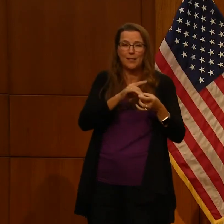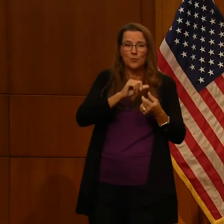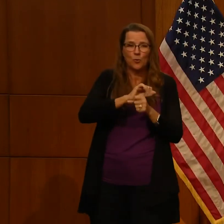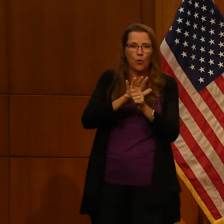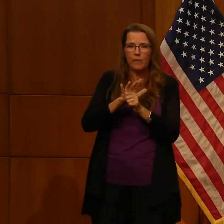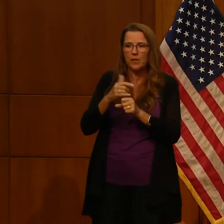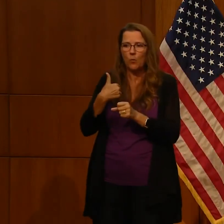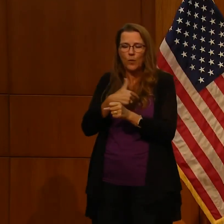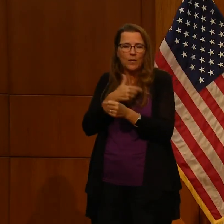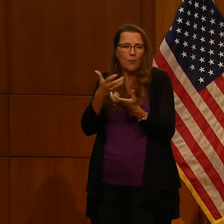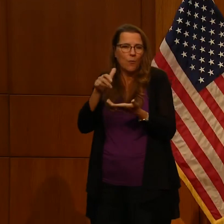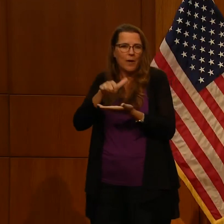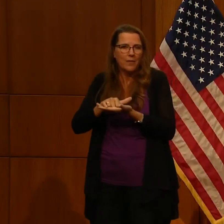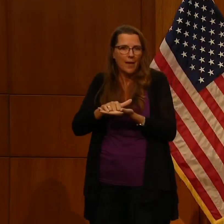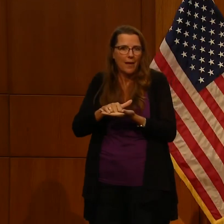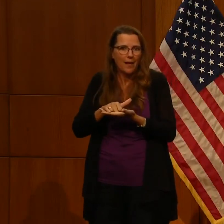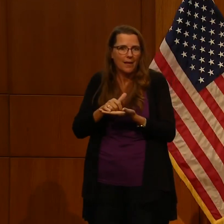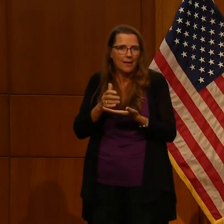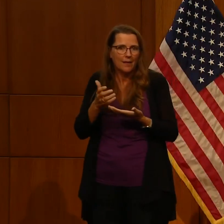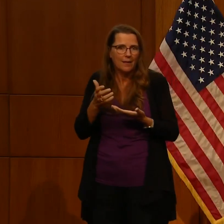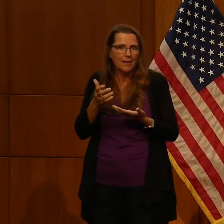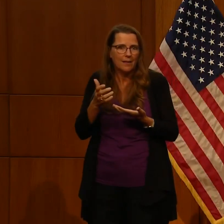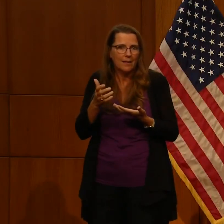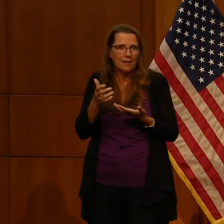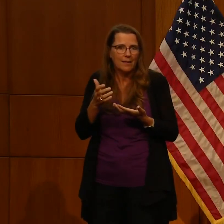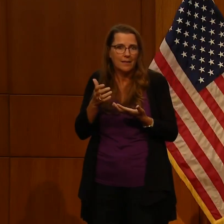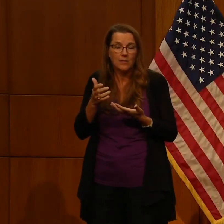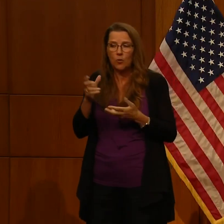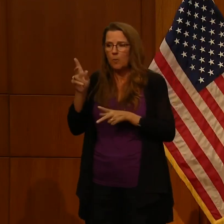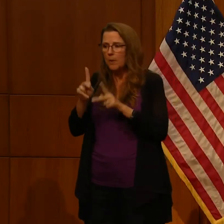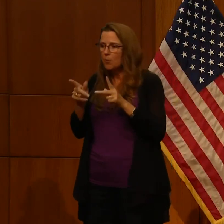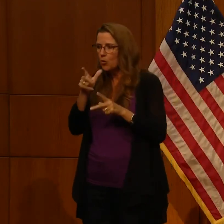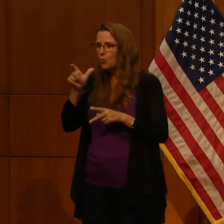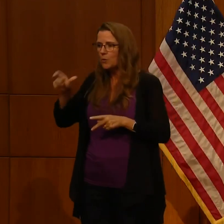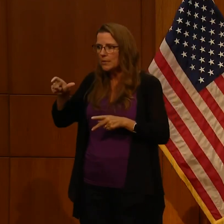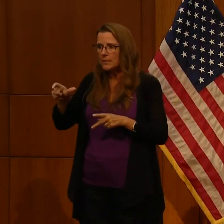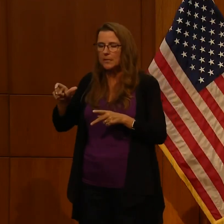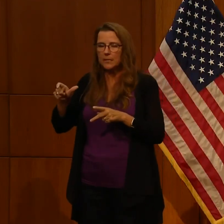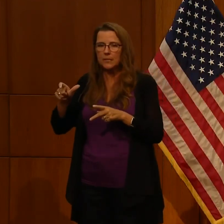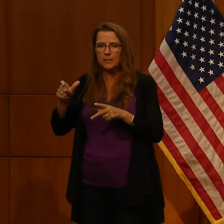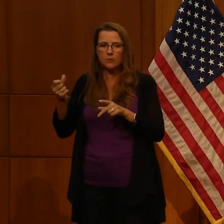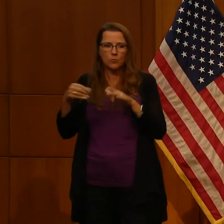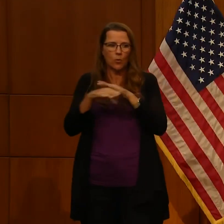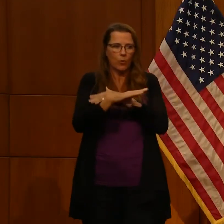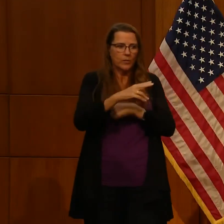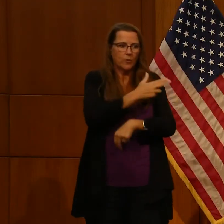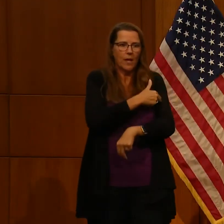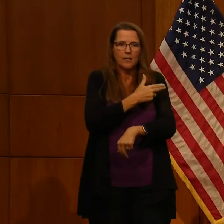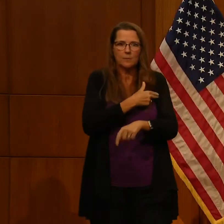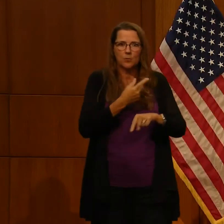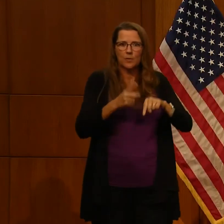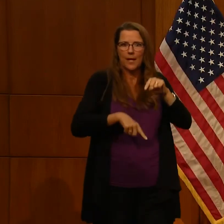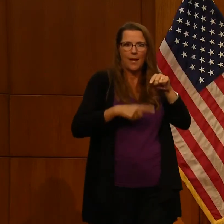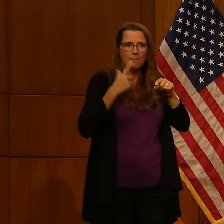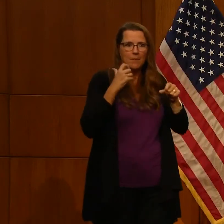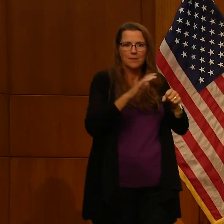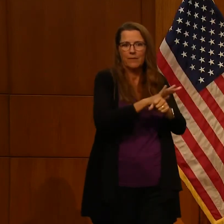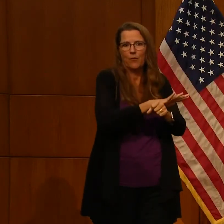TYPE OF INFECTION. I MEAN, I COULD GO ON AND ON AND. AND WE DON'T WANT TO GET TO THAT POINT